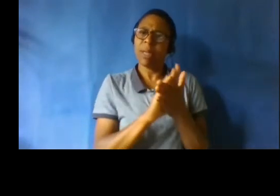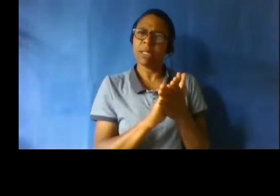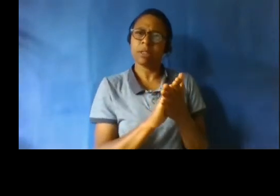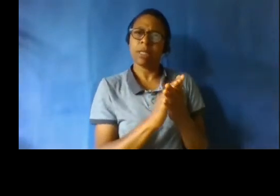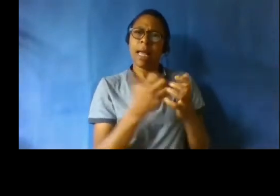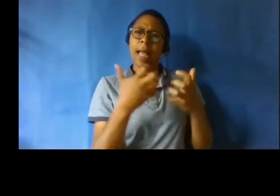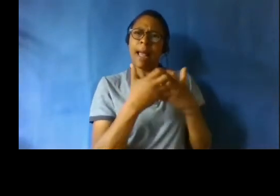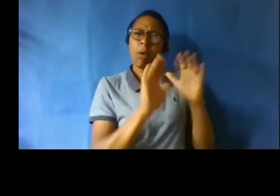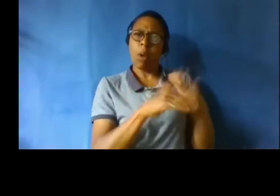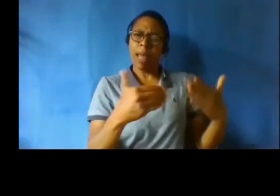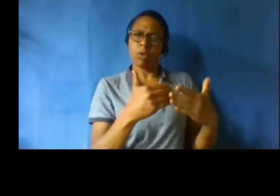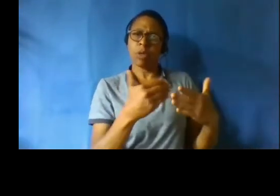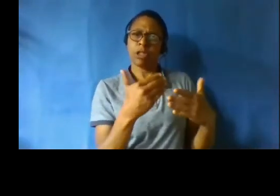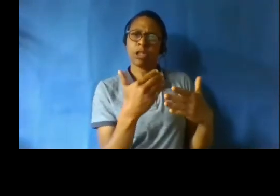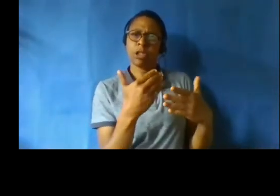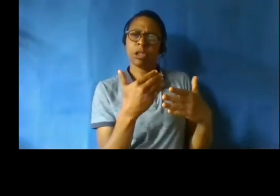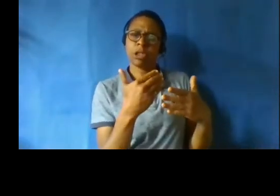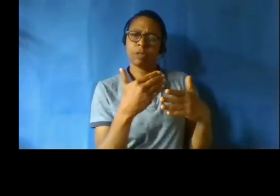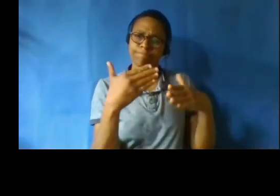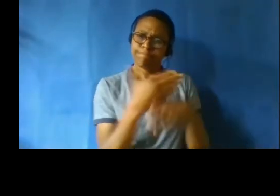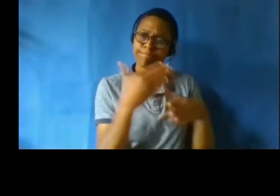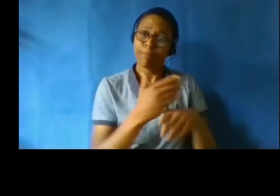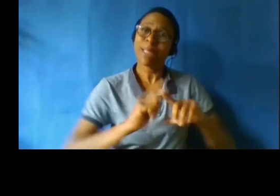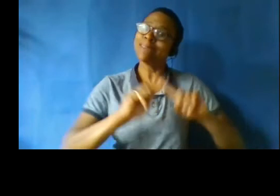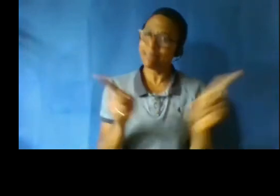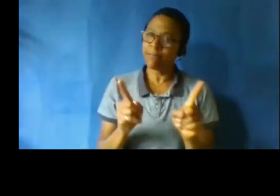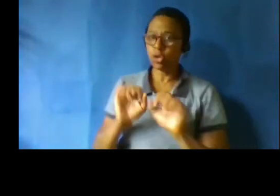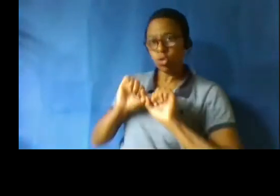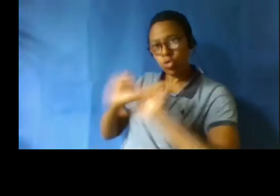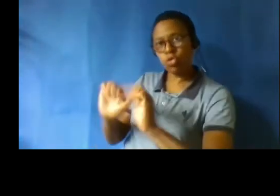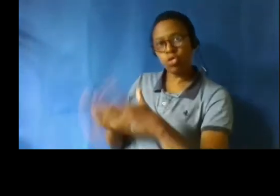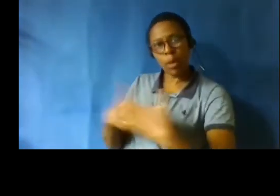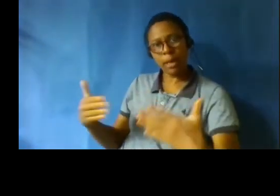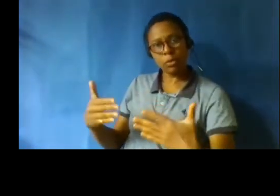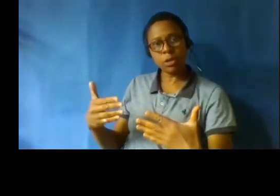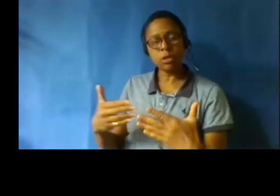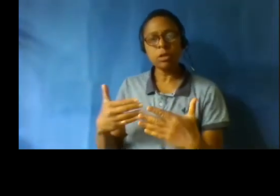social and political trends are baked into language it marks out a group of